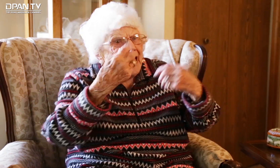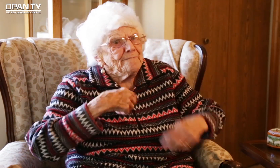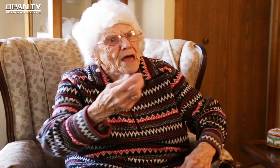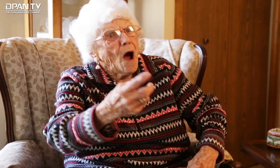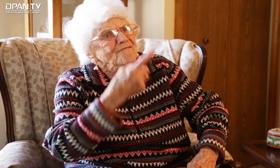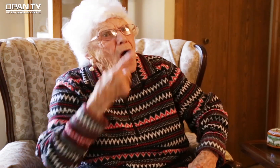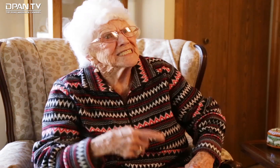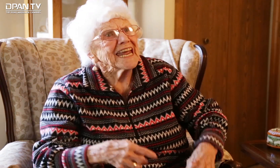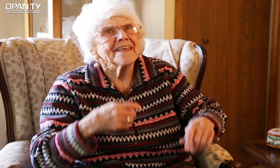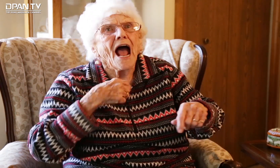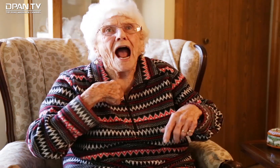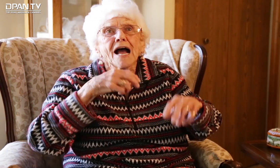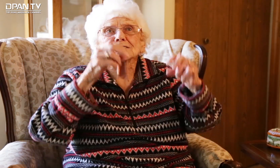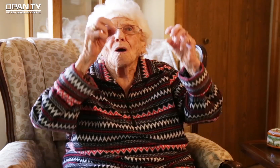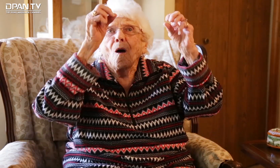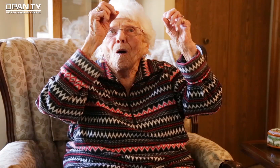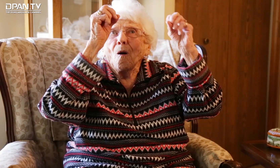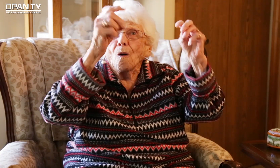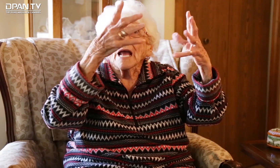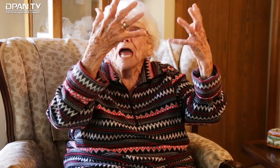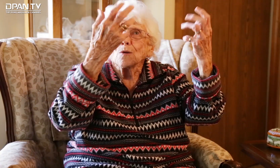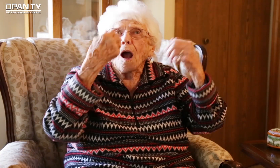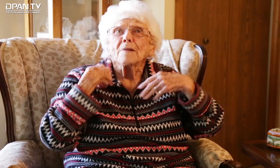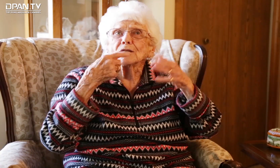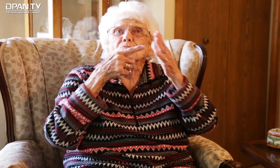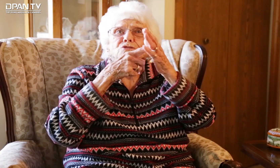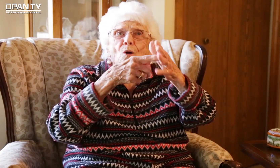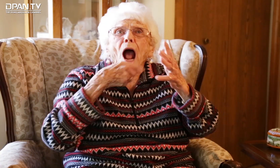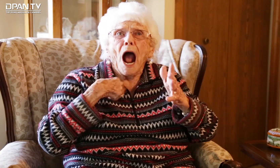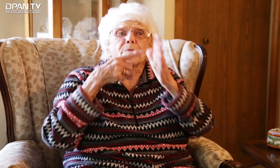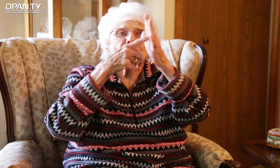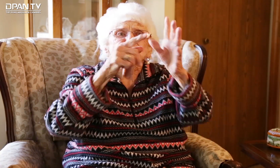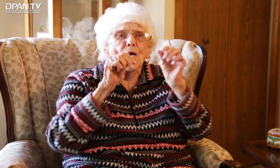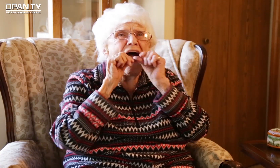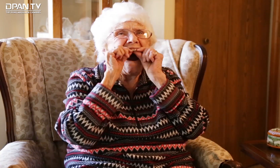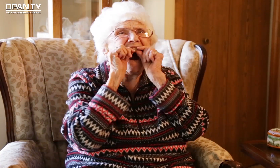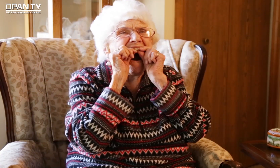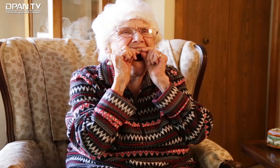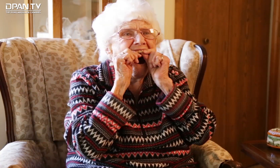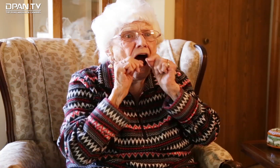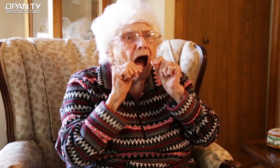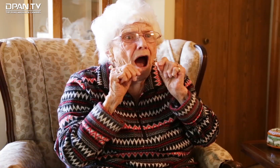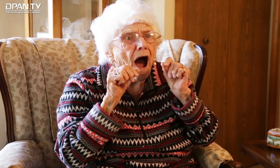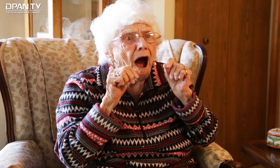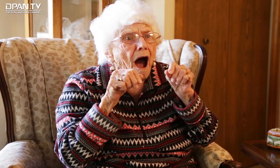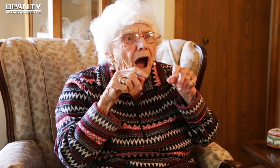The nurse, for the 3rd time, repeats "GIVE ME YOUR FALSE TEETH!" I responded, "Okay...you want me to show you.